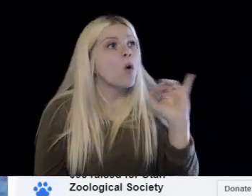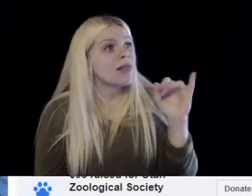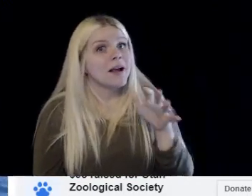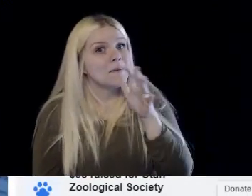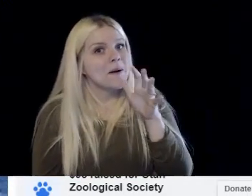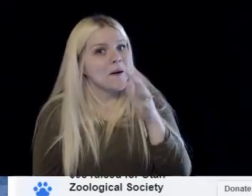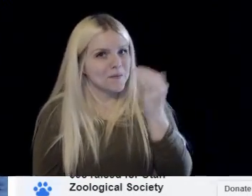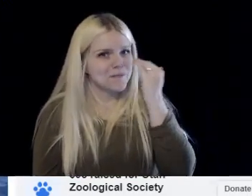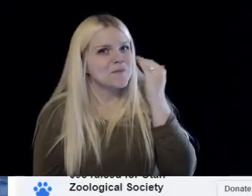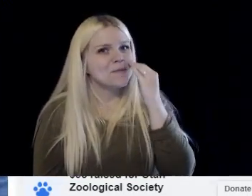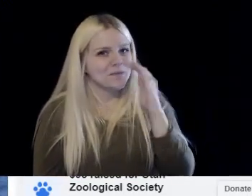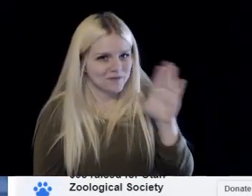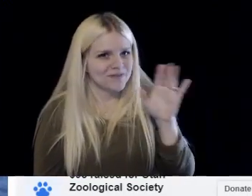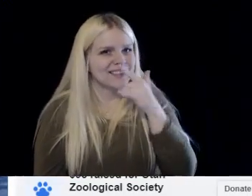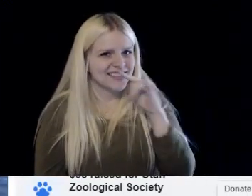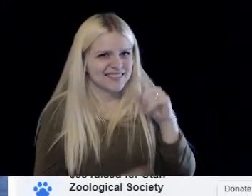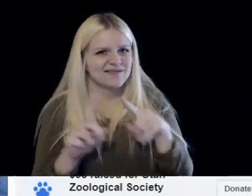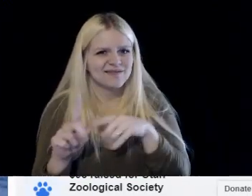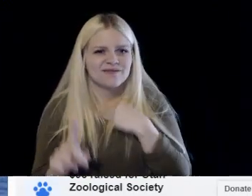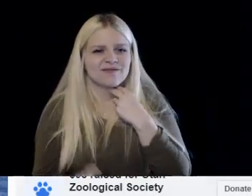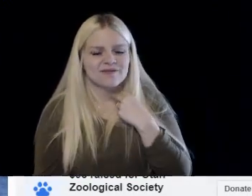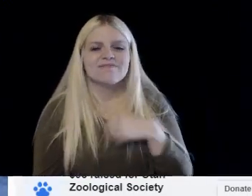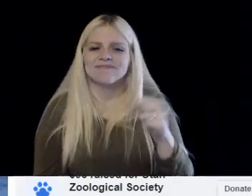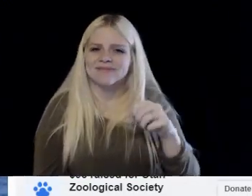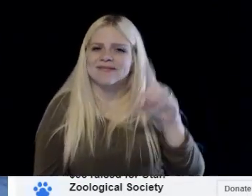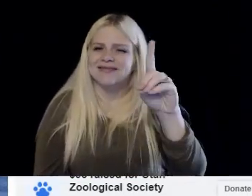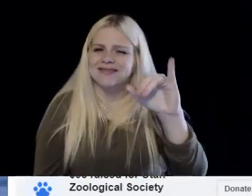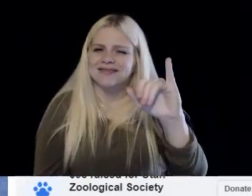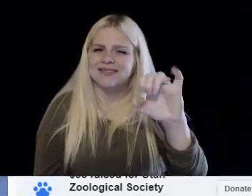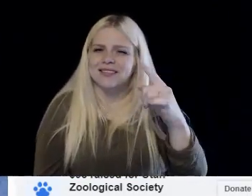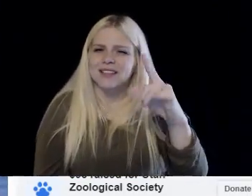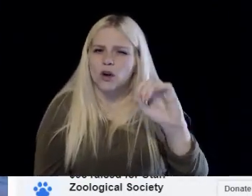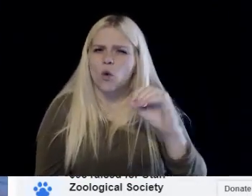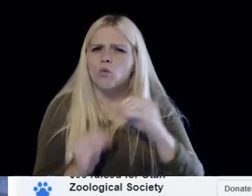Michelle: Diego's voice normally is very deep and manly. He's got like a booming, very